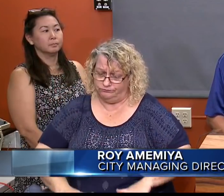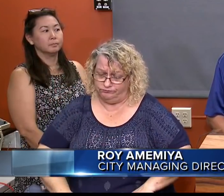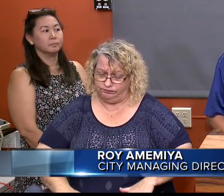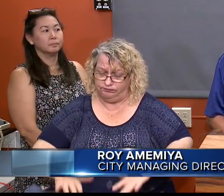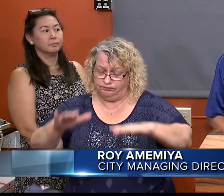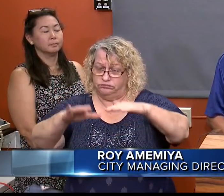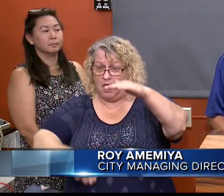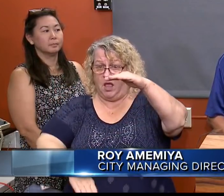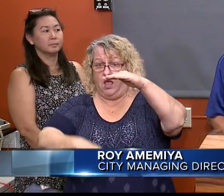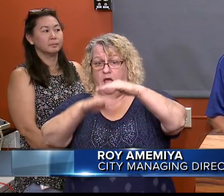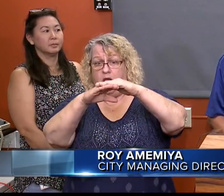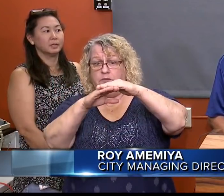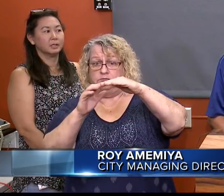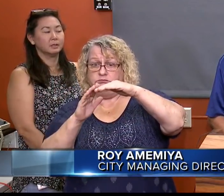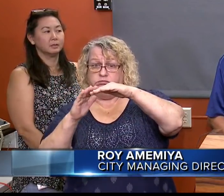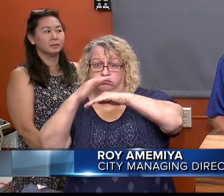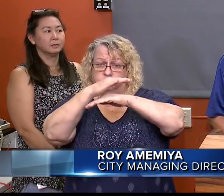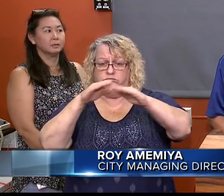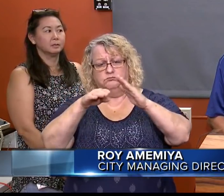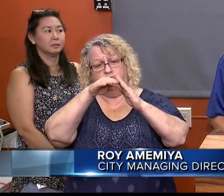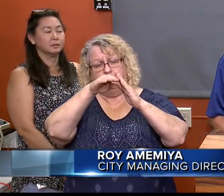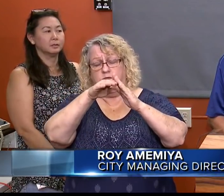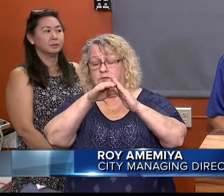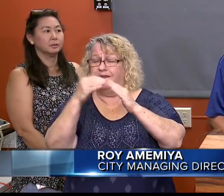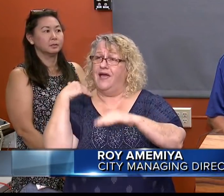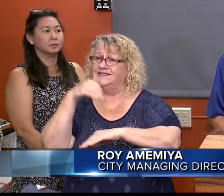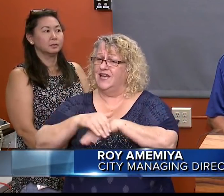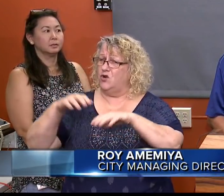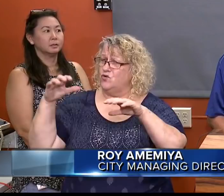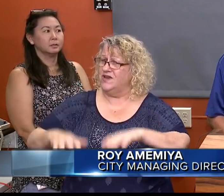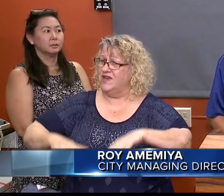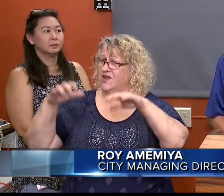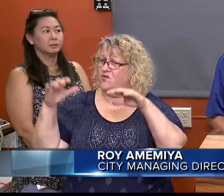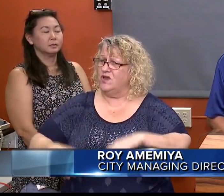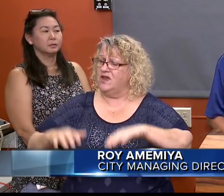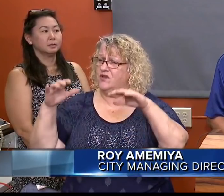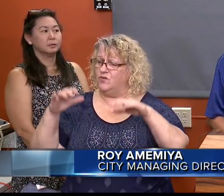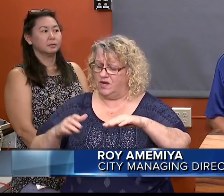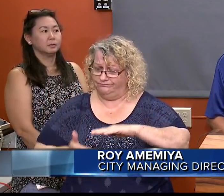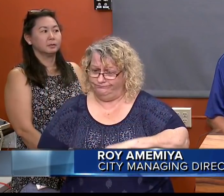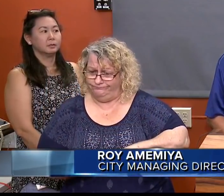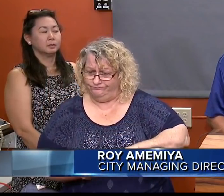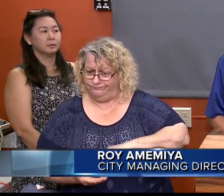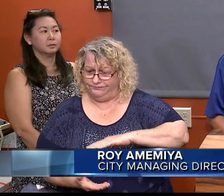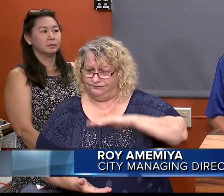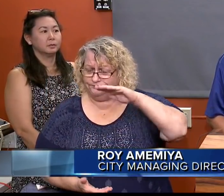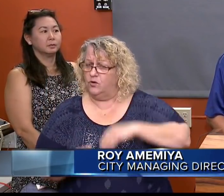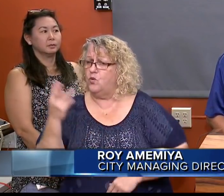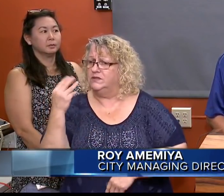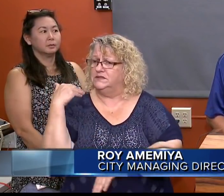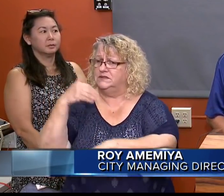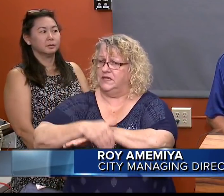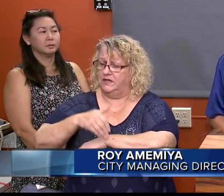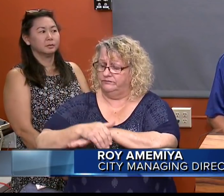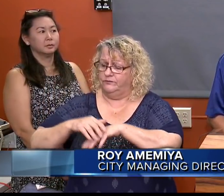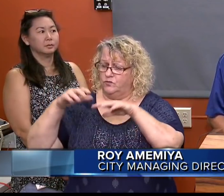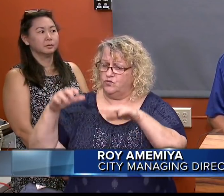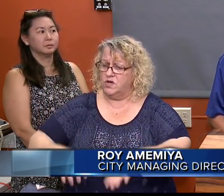BROUGHT ABOUT BY FORMER TROPICAL STORM OLIVIA. WATER ROSE 4 FEET OVERNIGHT.